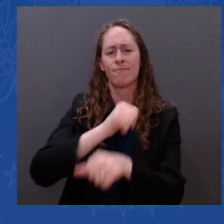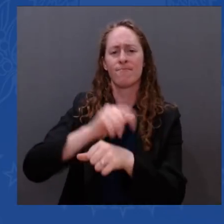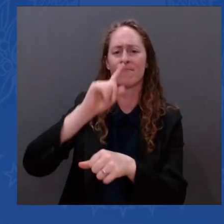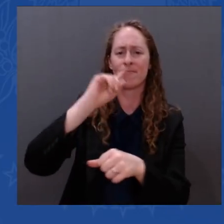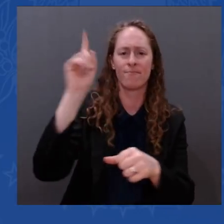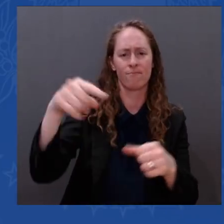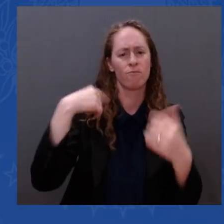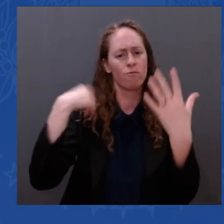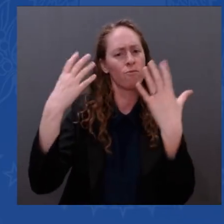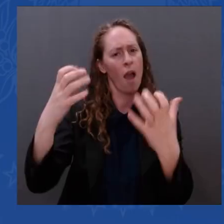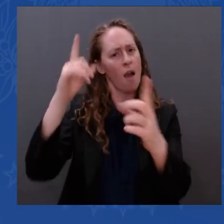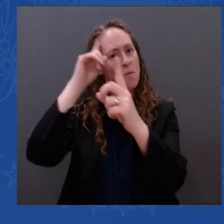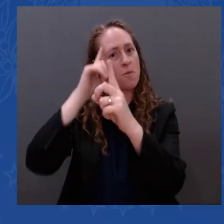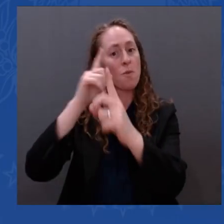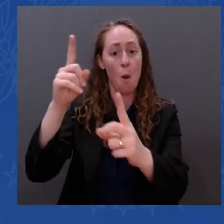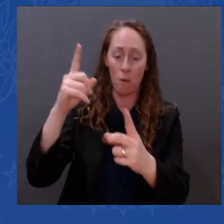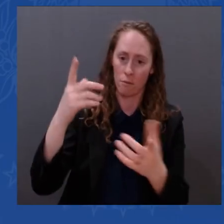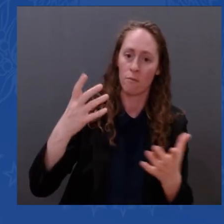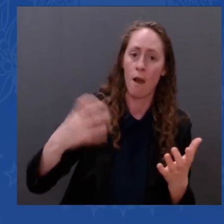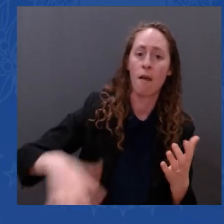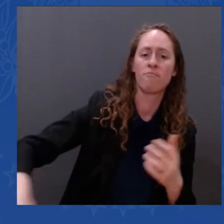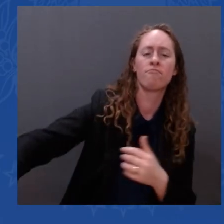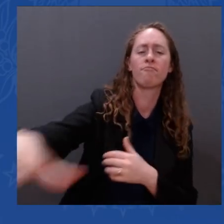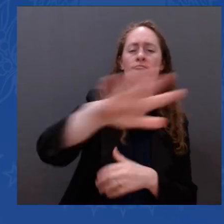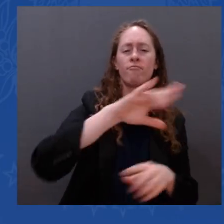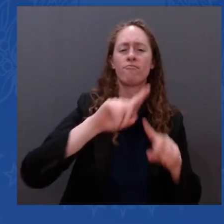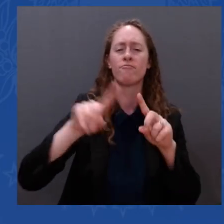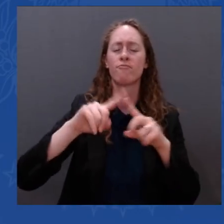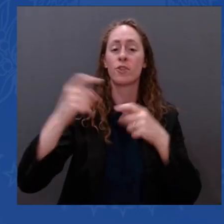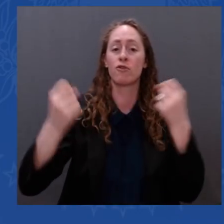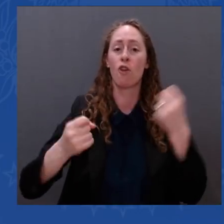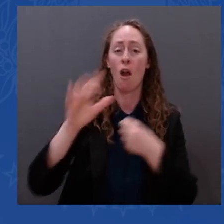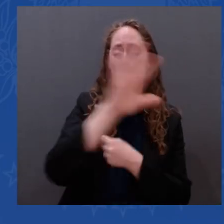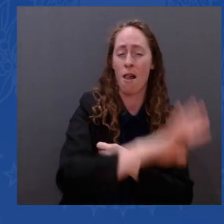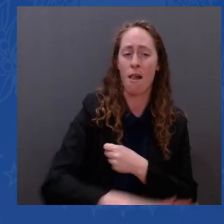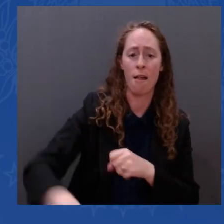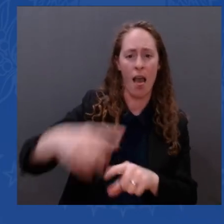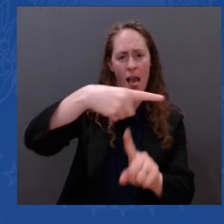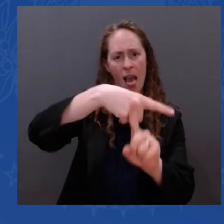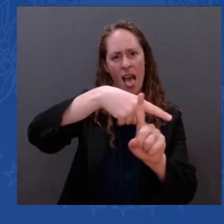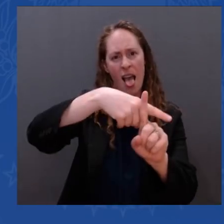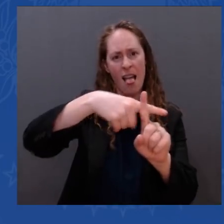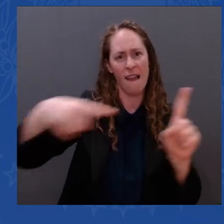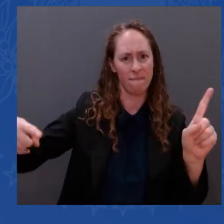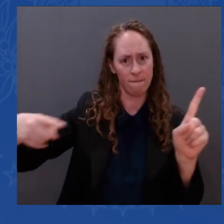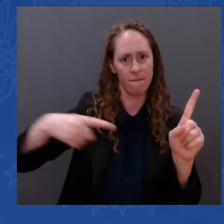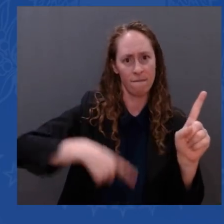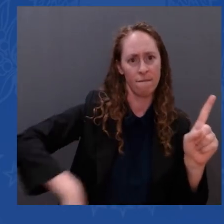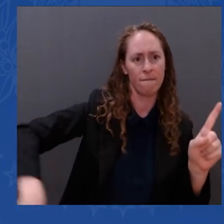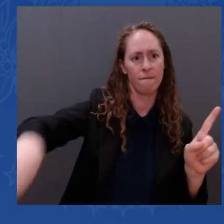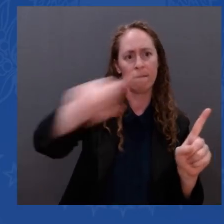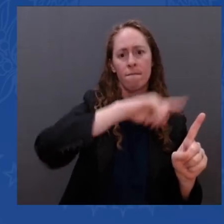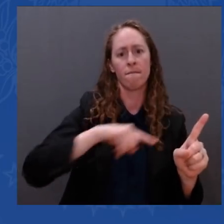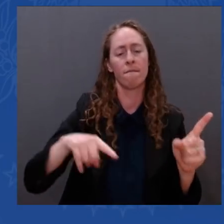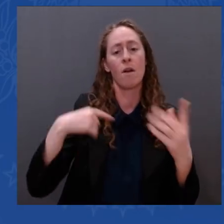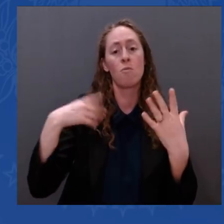sold by the year 2030 be electric. And it's an ambitious target, I know, but I believe we can meet it.